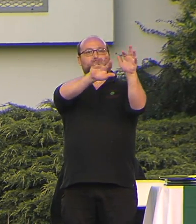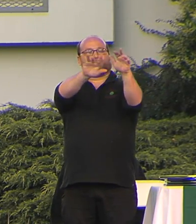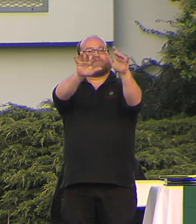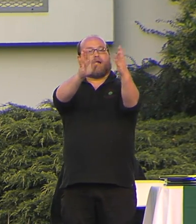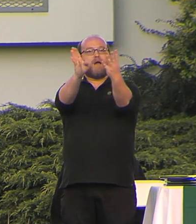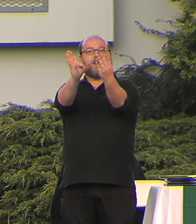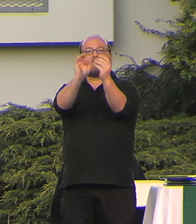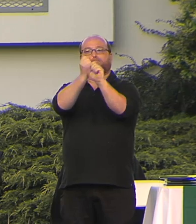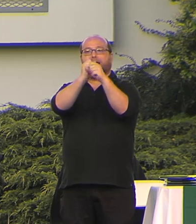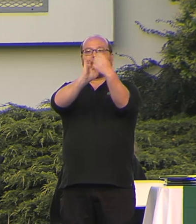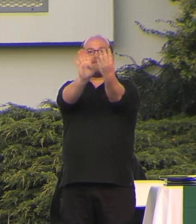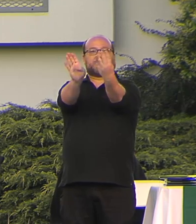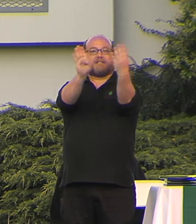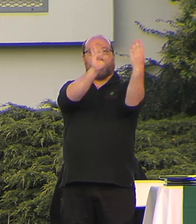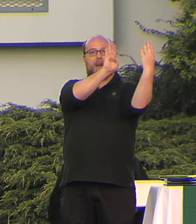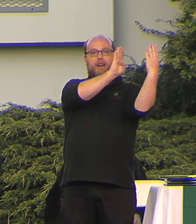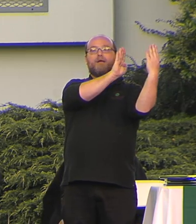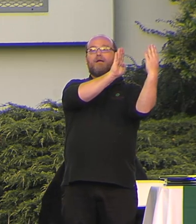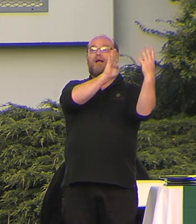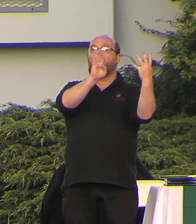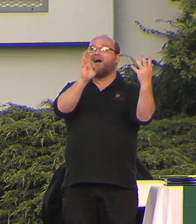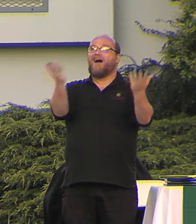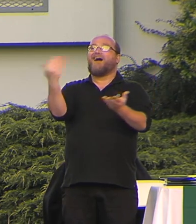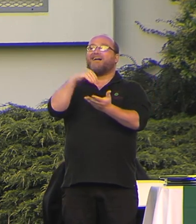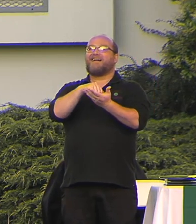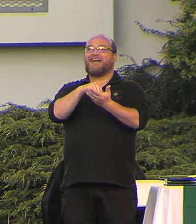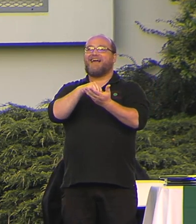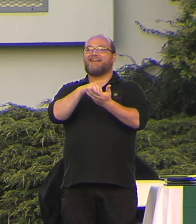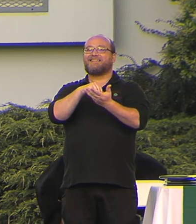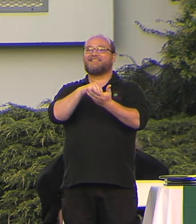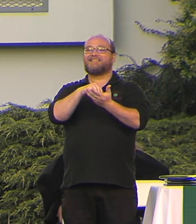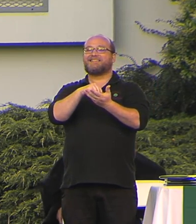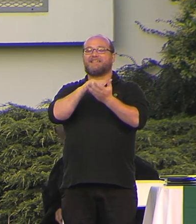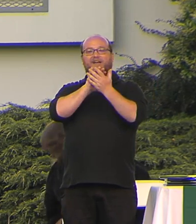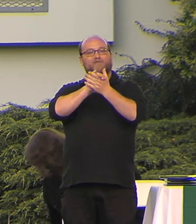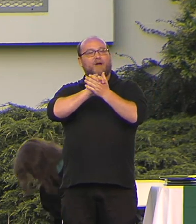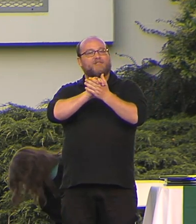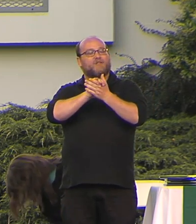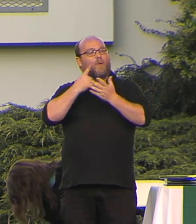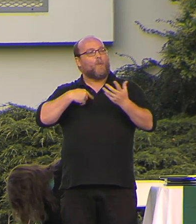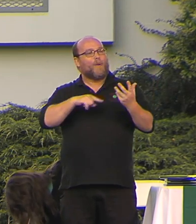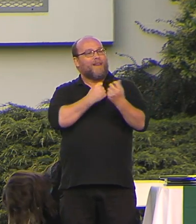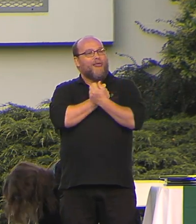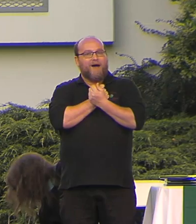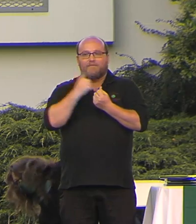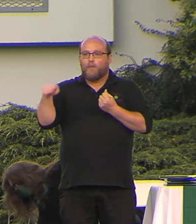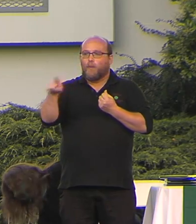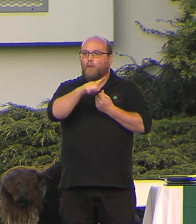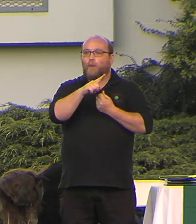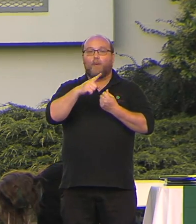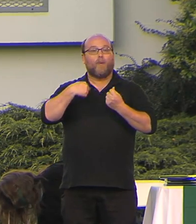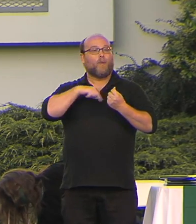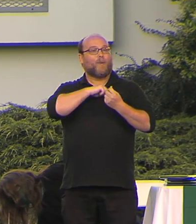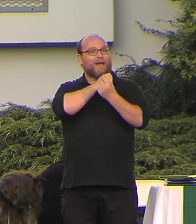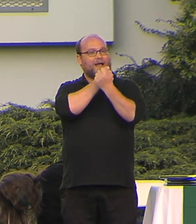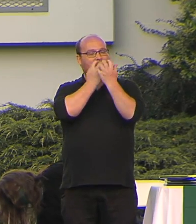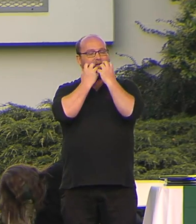And once again congratulations. We love you. We care about you. And we all belong here.